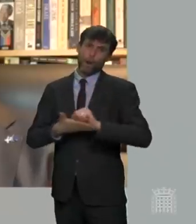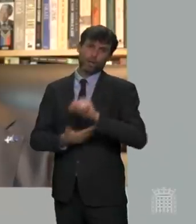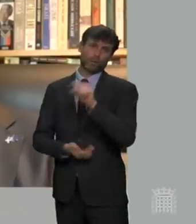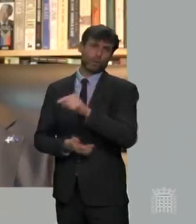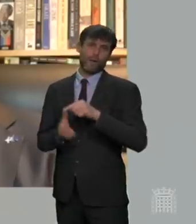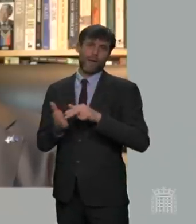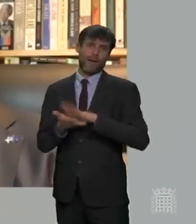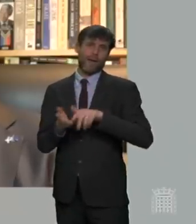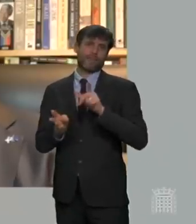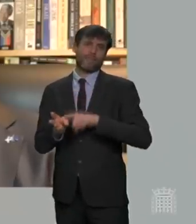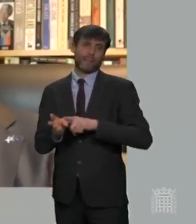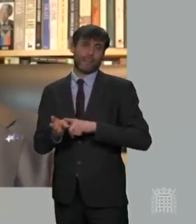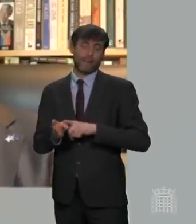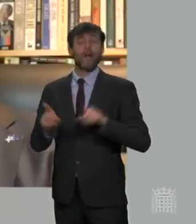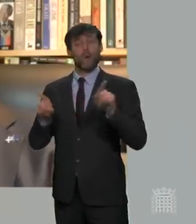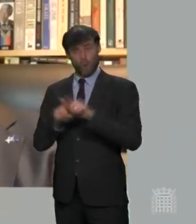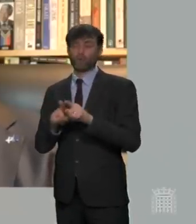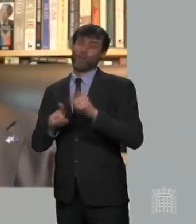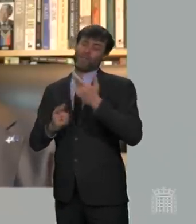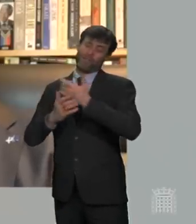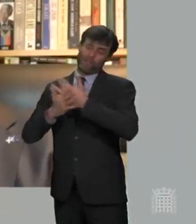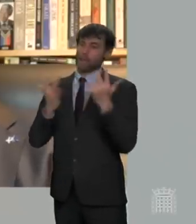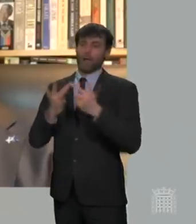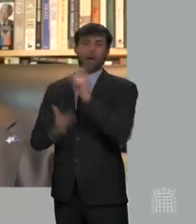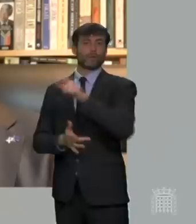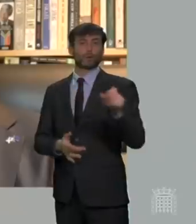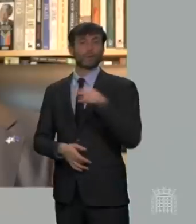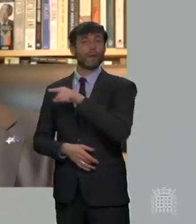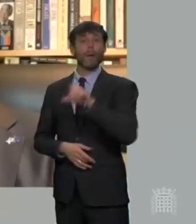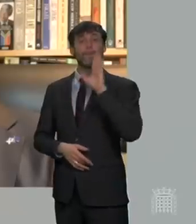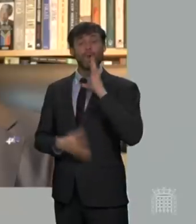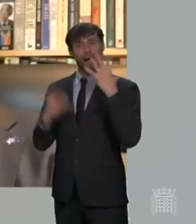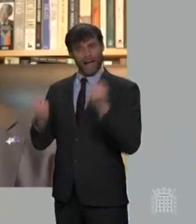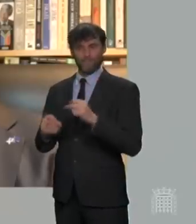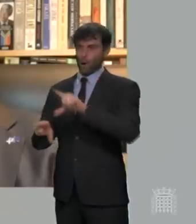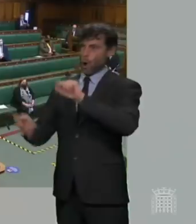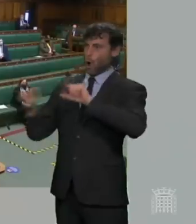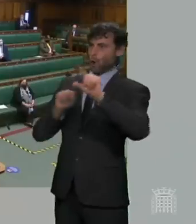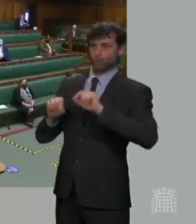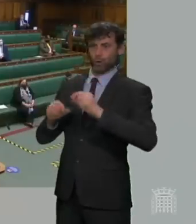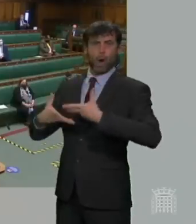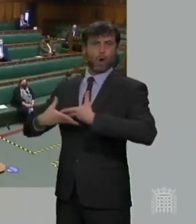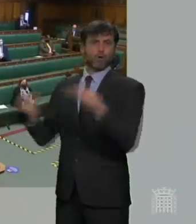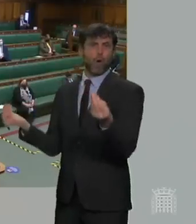thousands of students like him for limiting their life horizons against their will? The Prime Minister No, because I think that